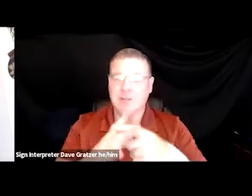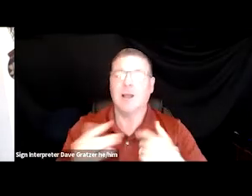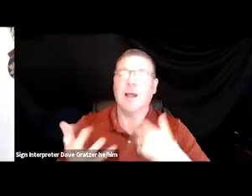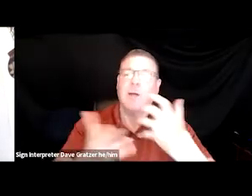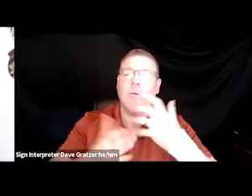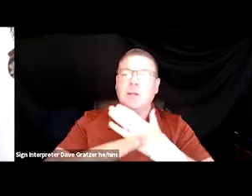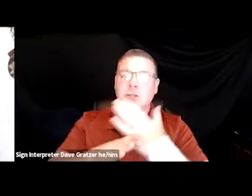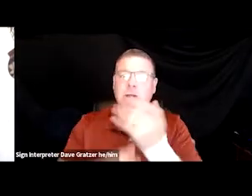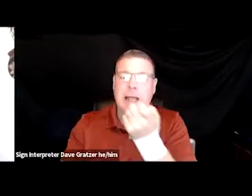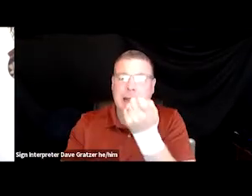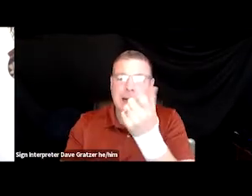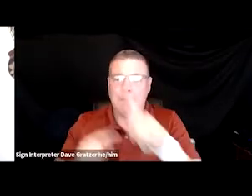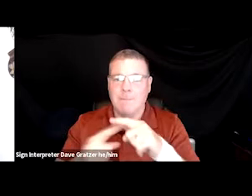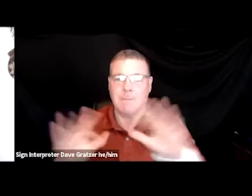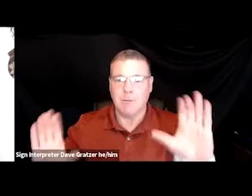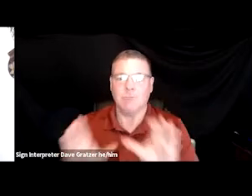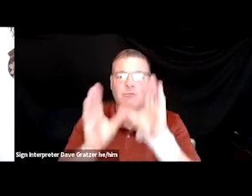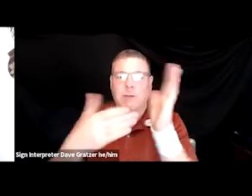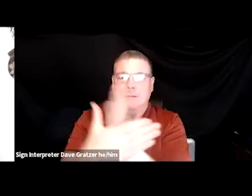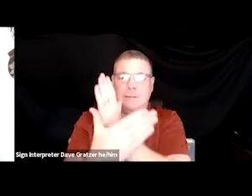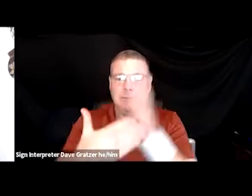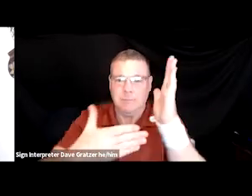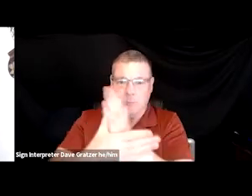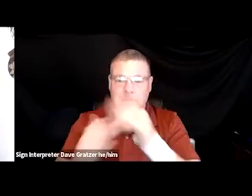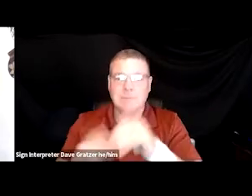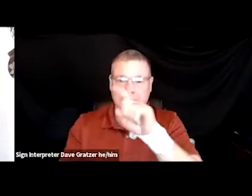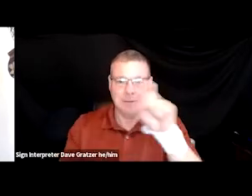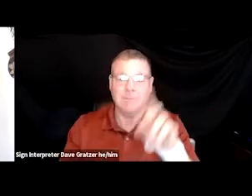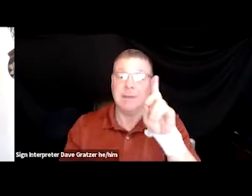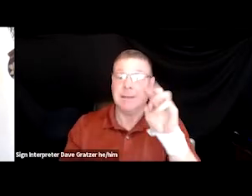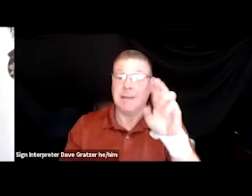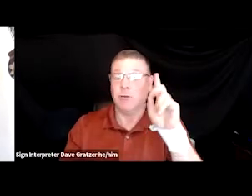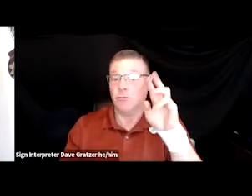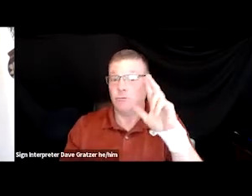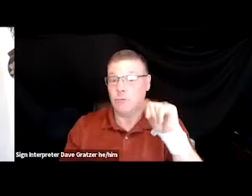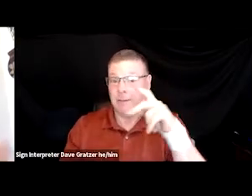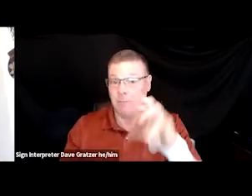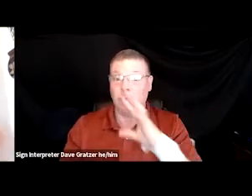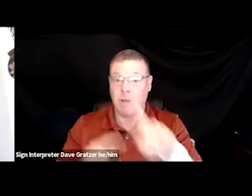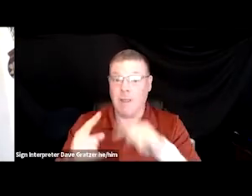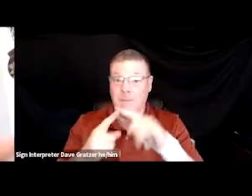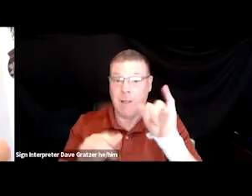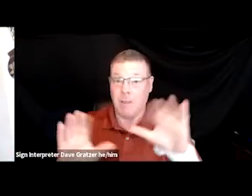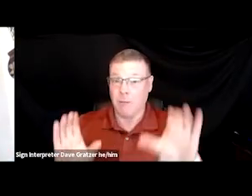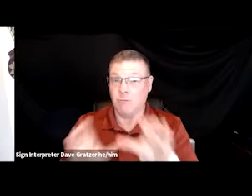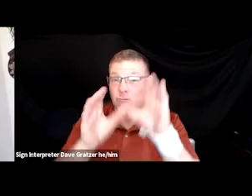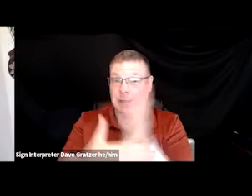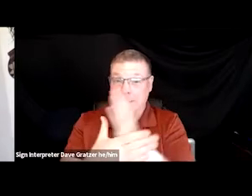a little bit about our crisis continuum in Texas. Dr. Draper talked about crisis continuum, and I wanna, continuum, excuse me,